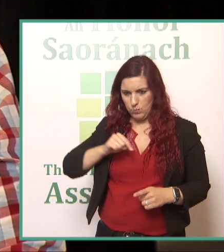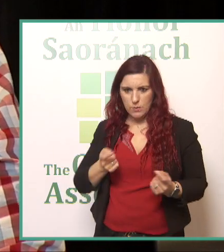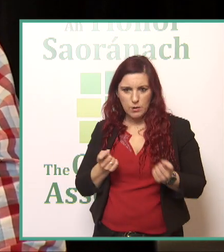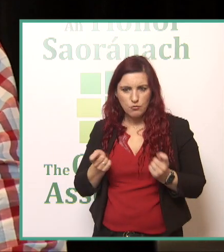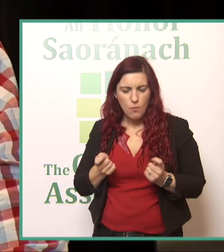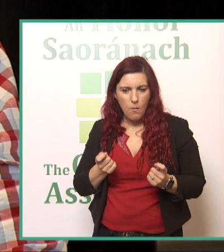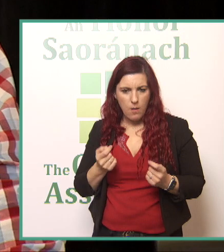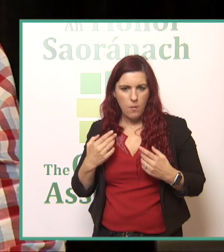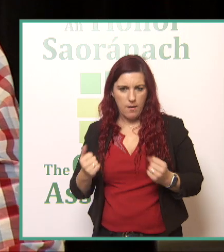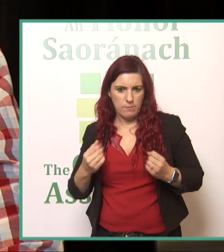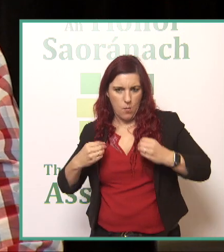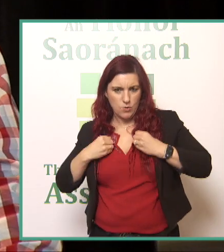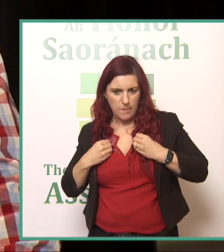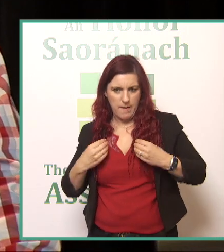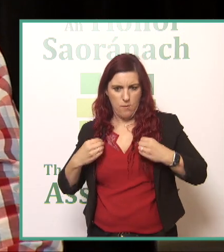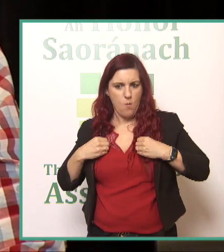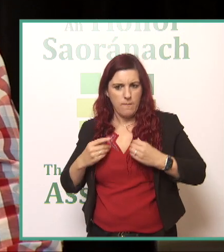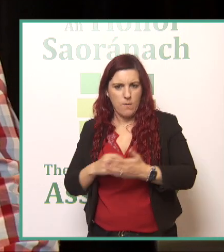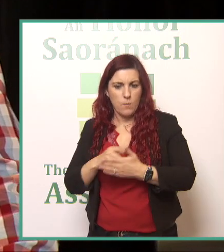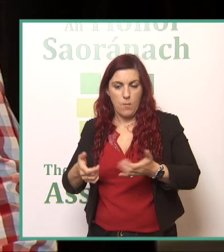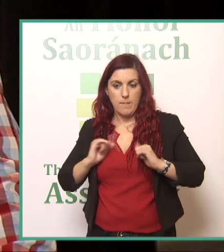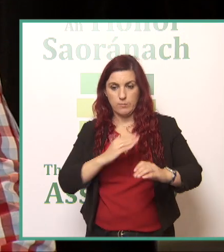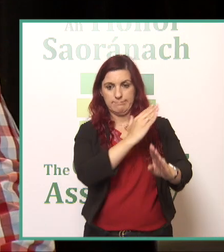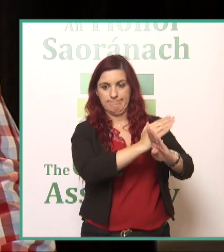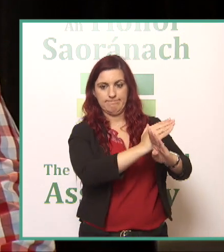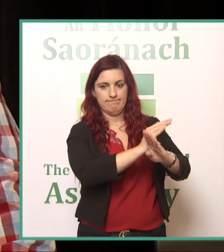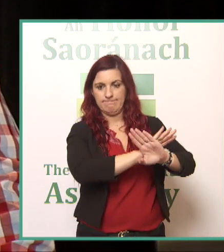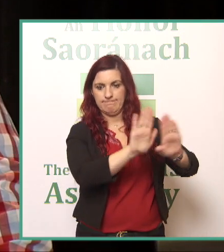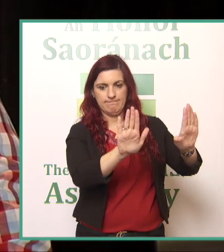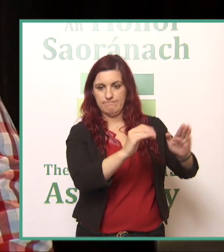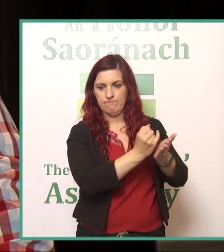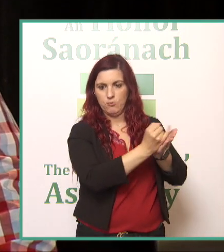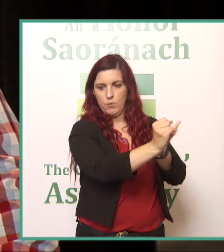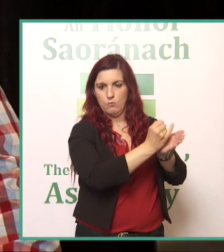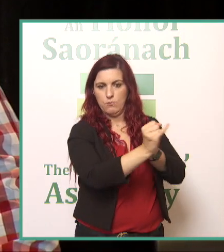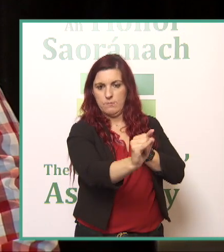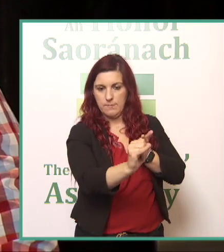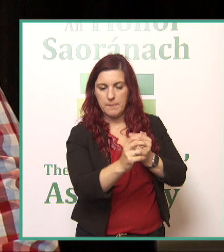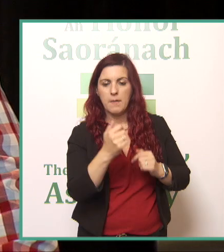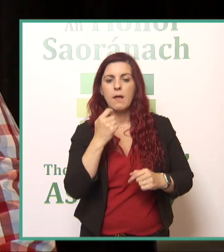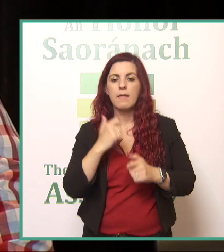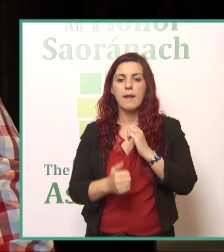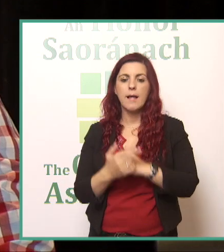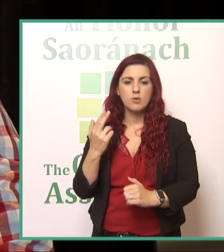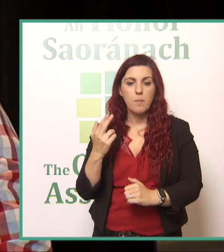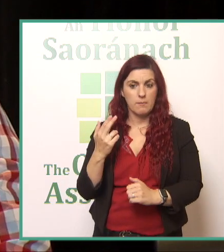the trust ones about we were able to stop those things. Subsequently it's turned out. We were kind of right the